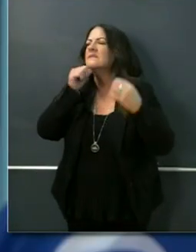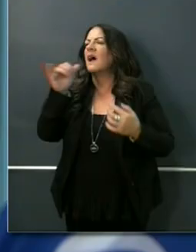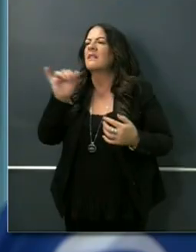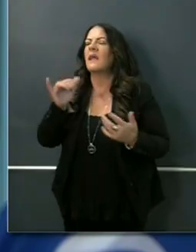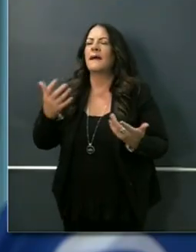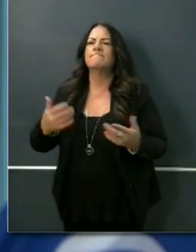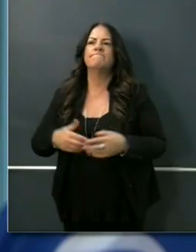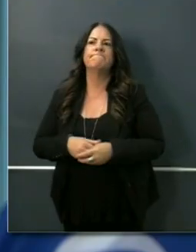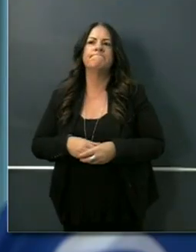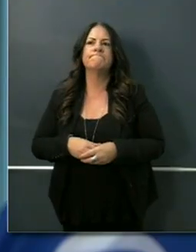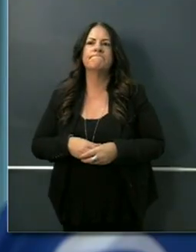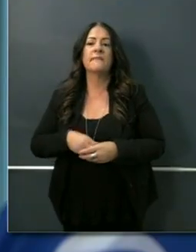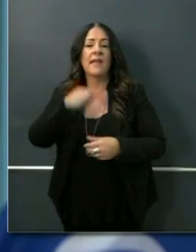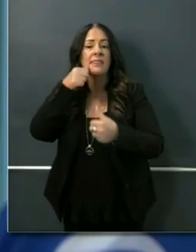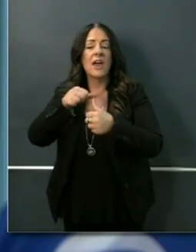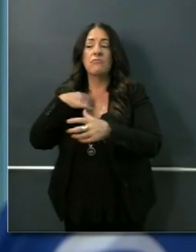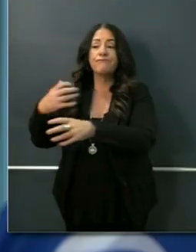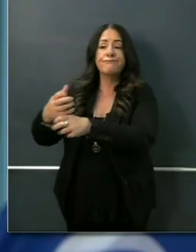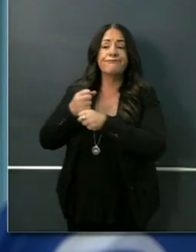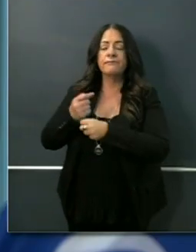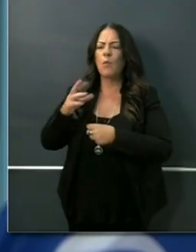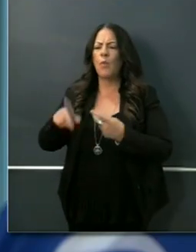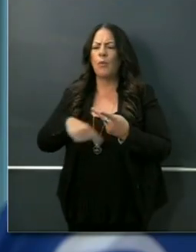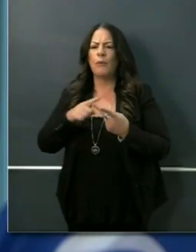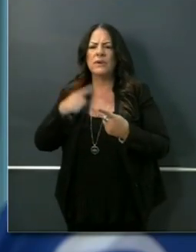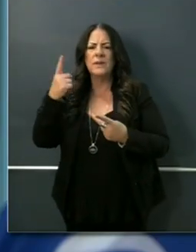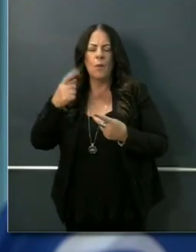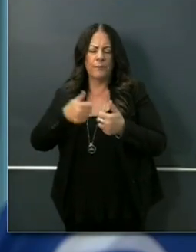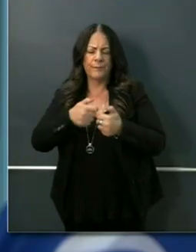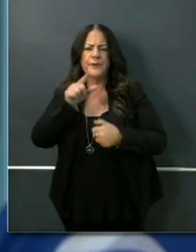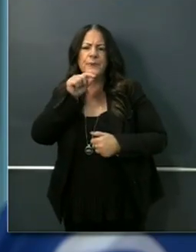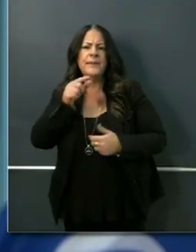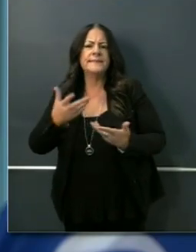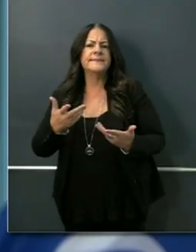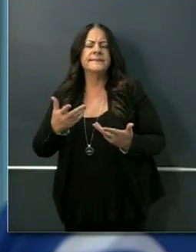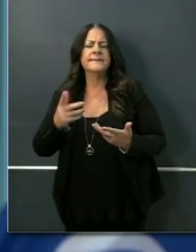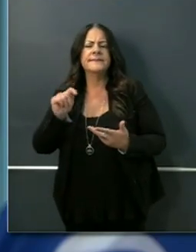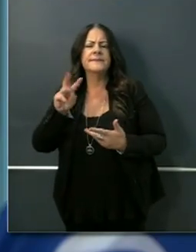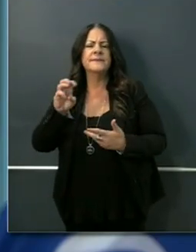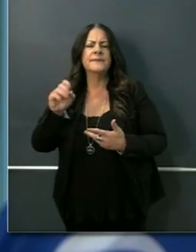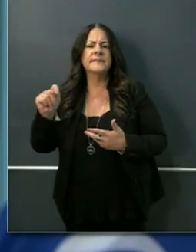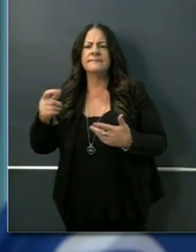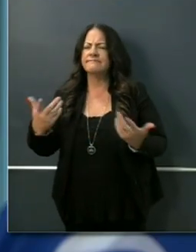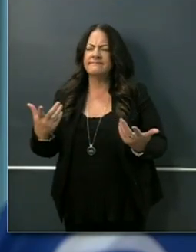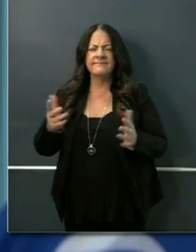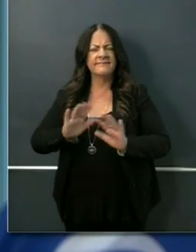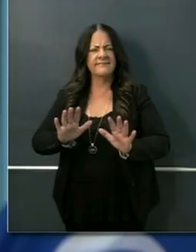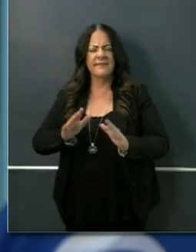THAT SIGN. THOSE INDICATORS PROVIDE SIMILAR VALUES IN TERMS OF MAKING DECISIONS. IT WILL BE A